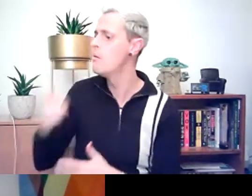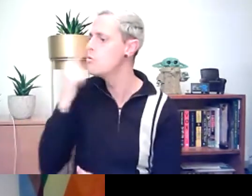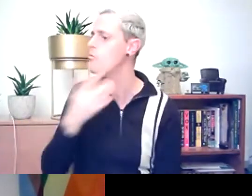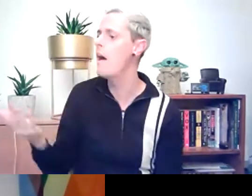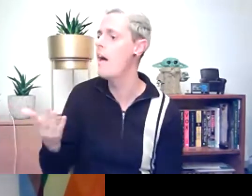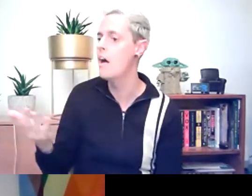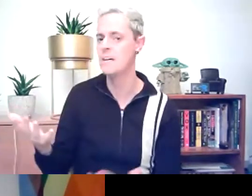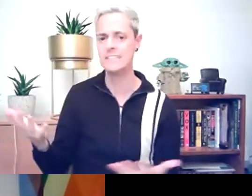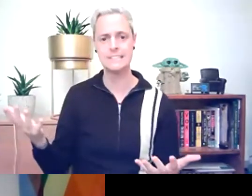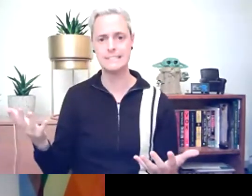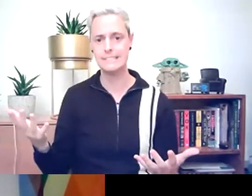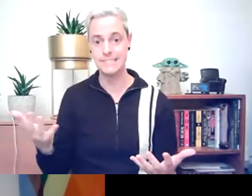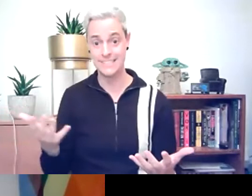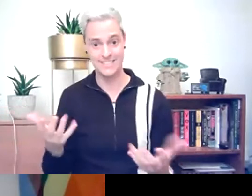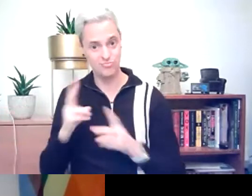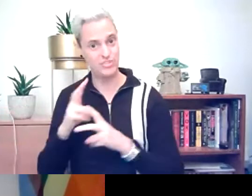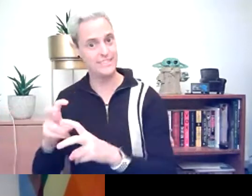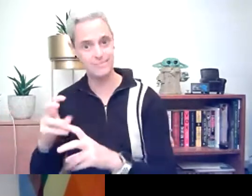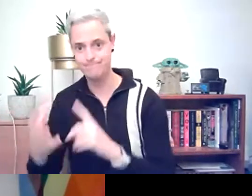18:20:49 of transition. 18:20:52 And we didn't define transition as